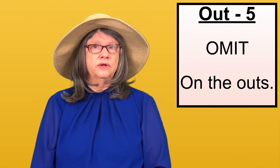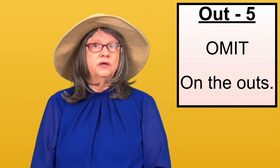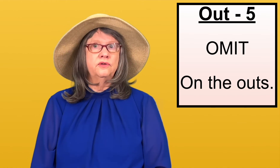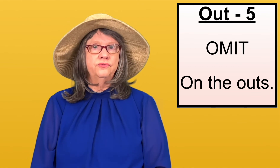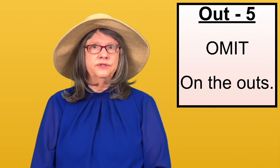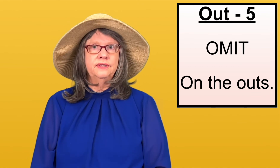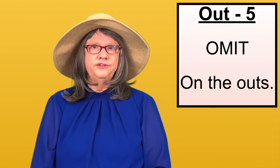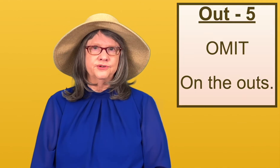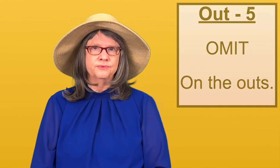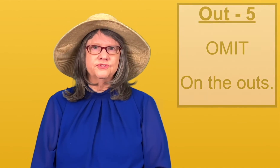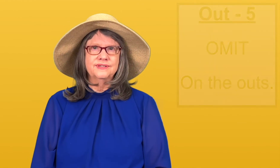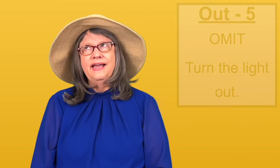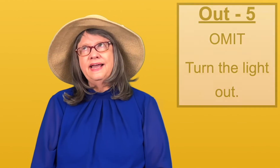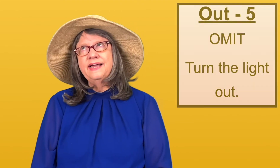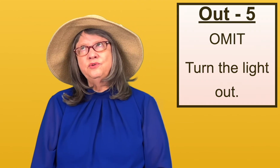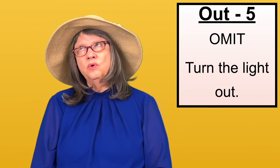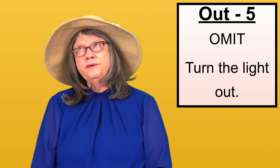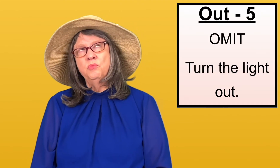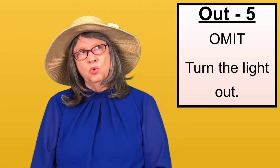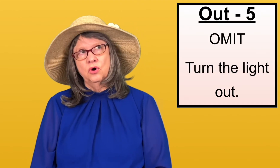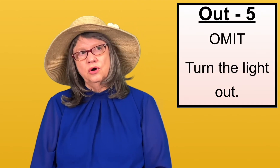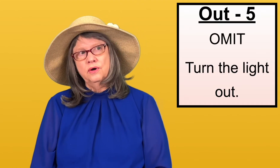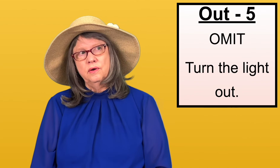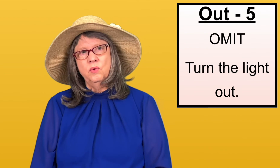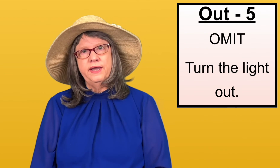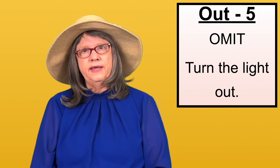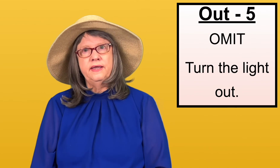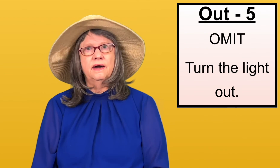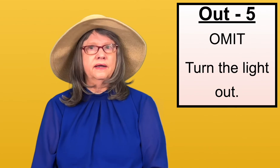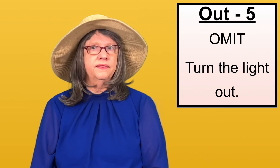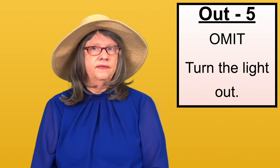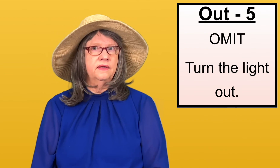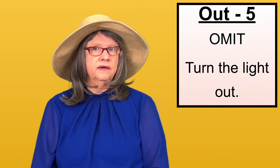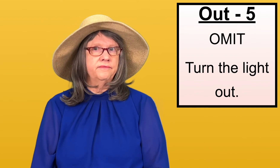unfriendly terms. And, one more way I can think of,